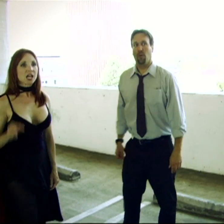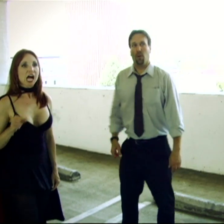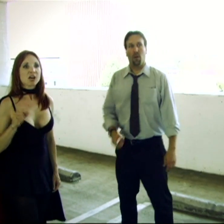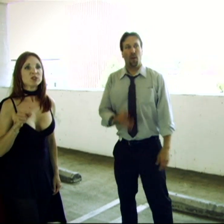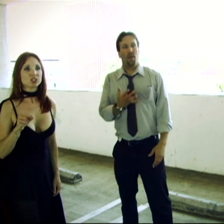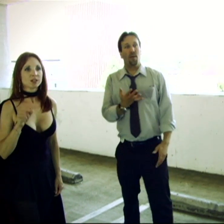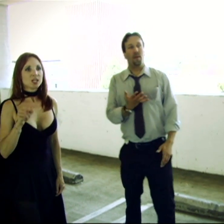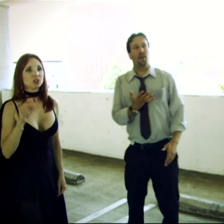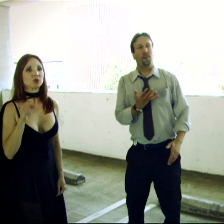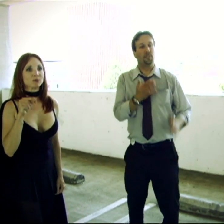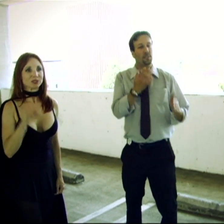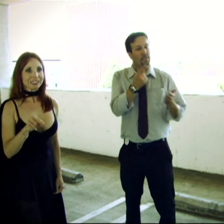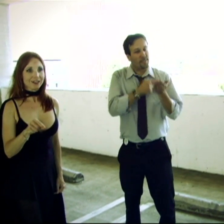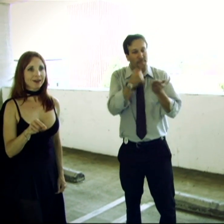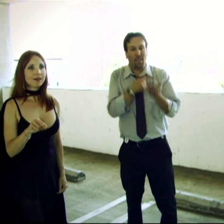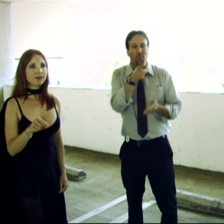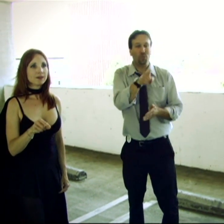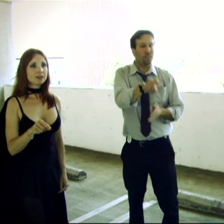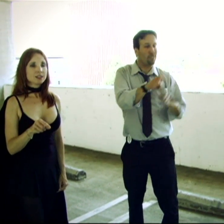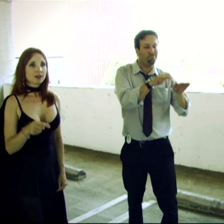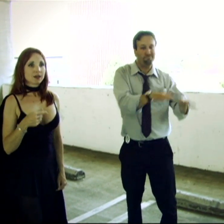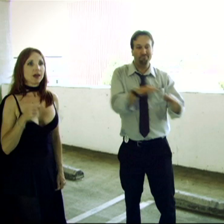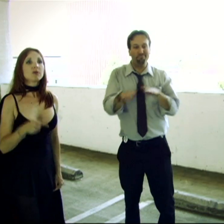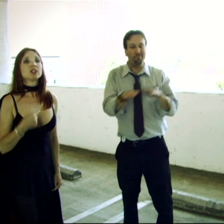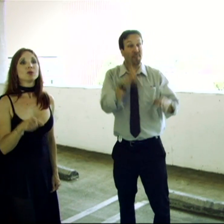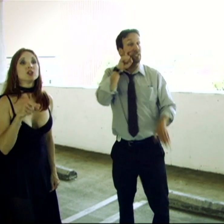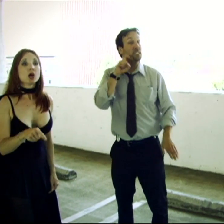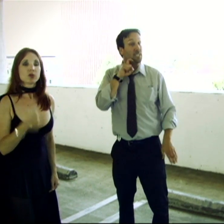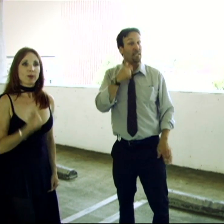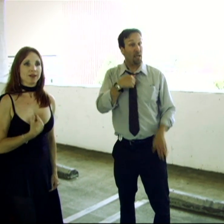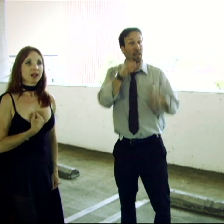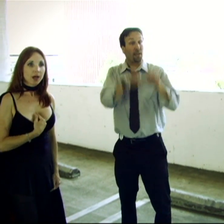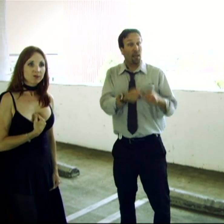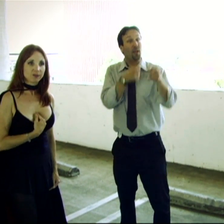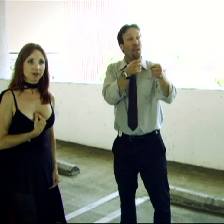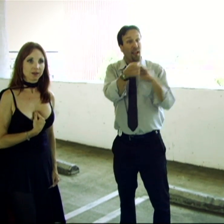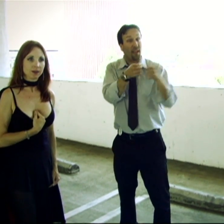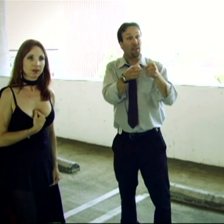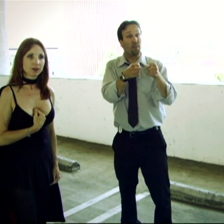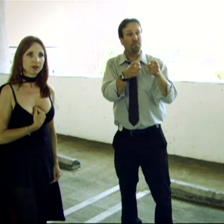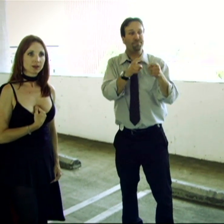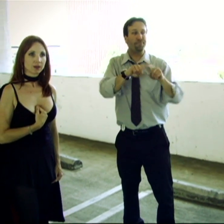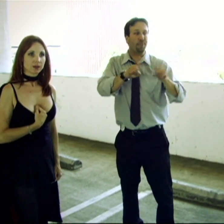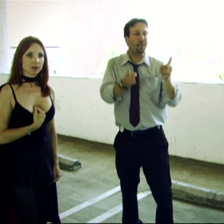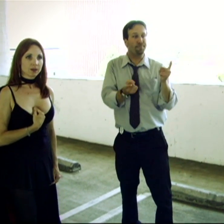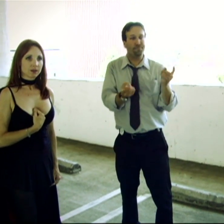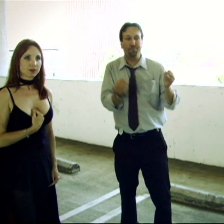I wish you could bleed. (ASL) "Sometimes you just need to go easy on me." That way you would know the pain I'm feeling.